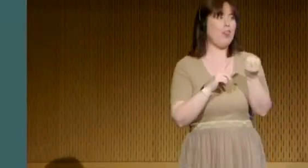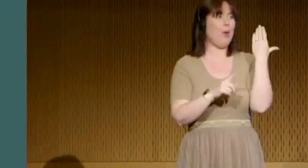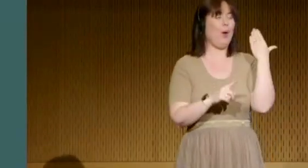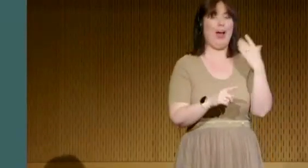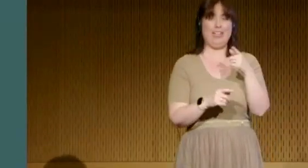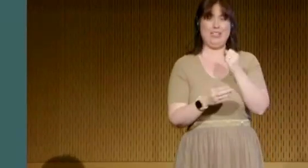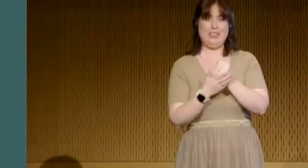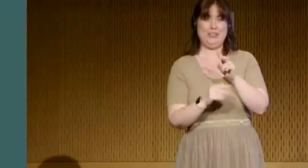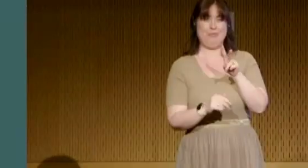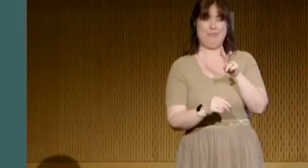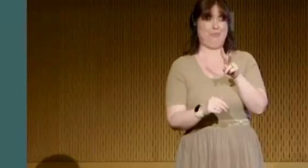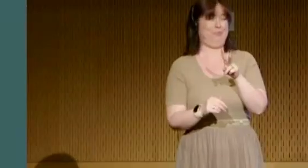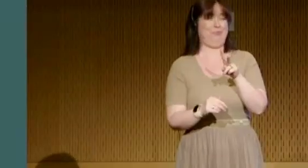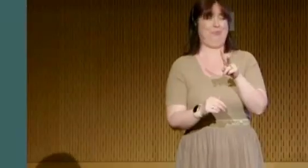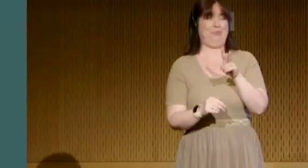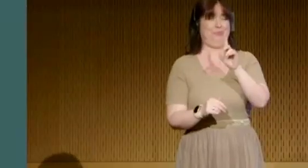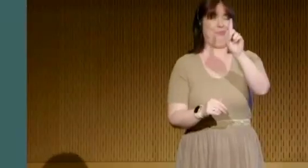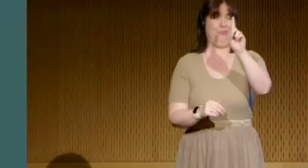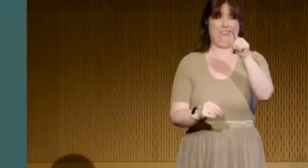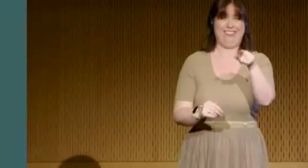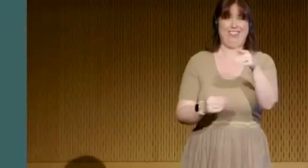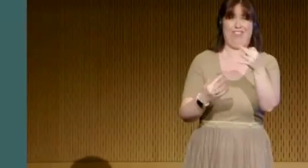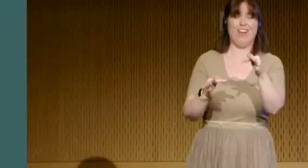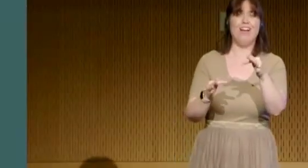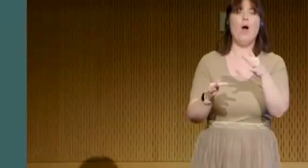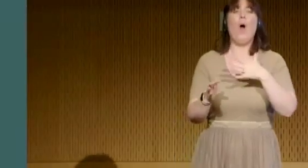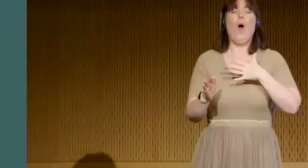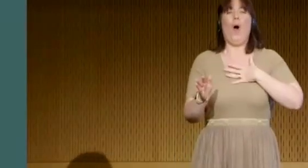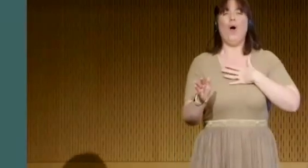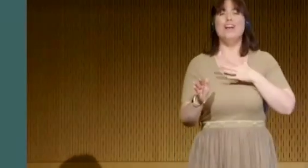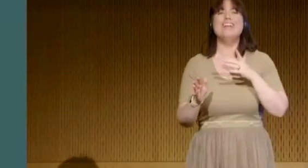familiar with that company will say hang on Lisa that's you got that wrong. So it does create a